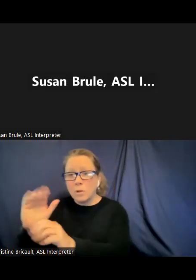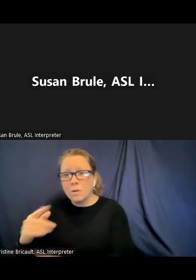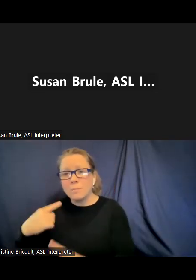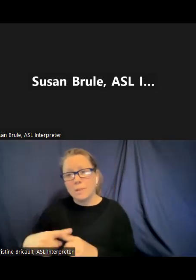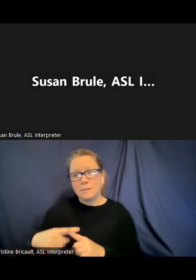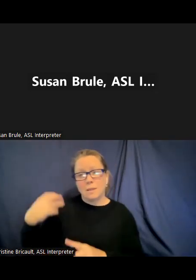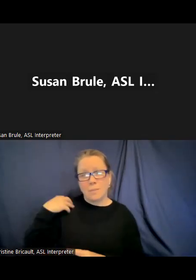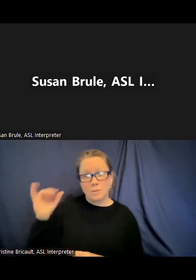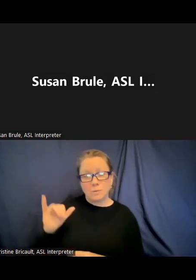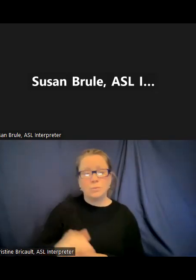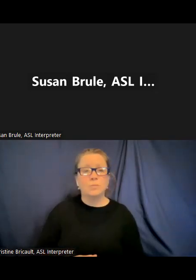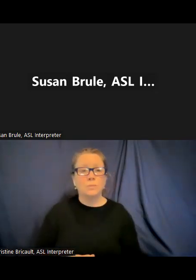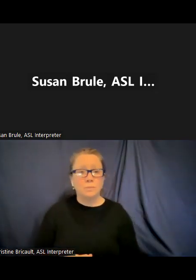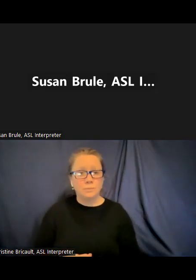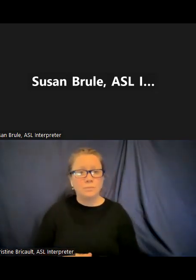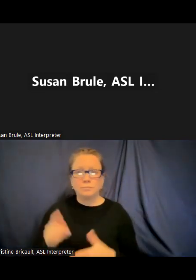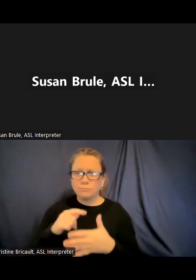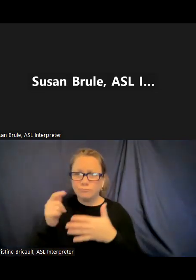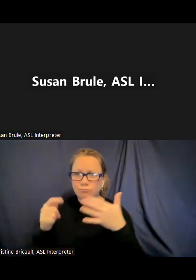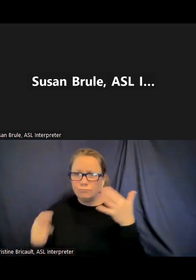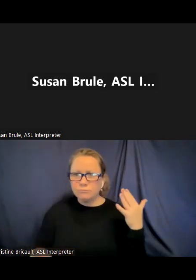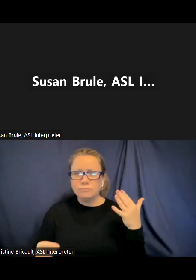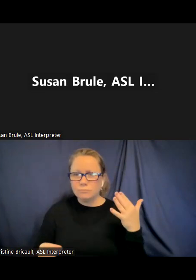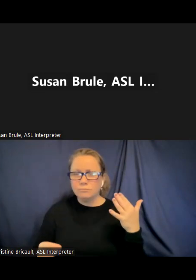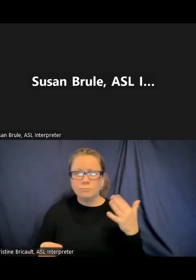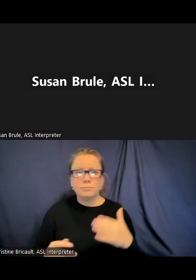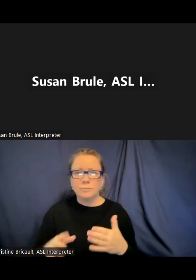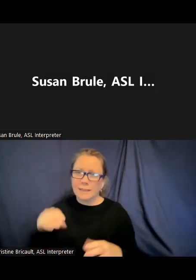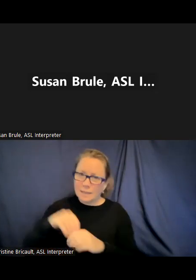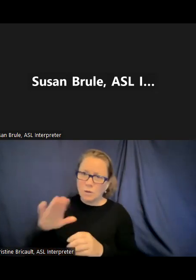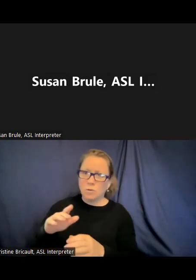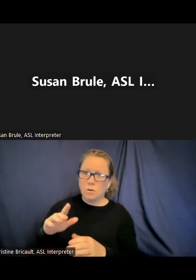Include that, any of that information in your approval level letter. letter.